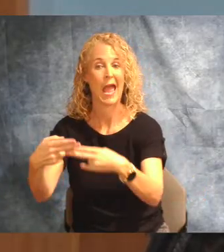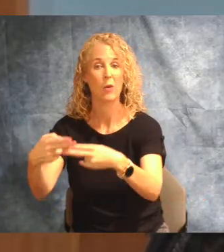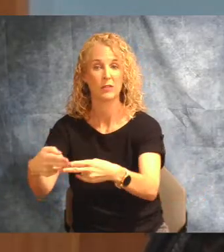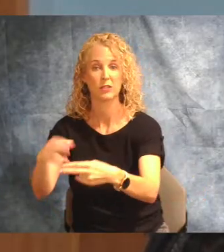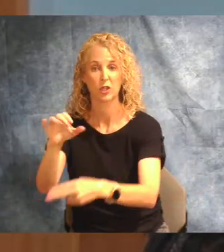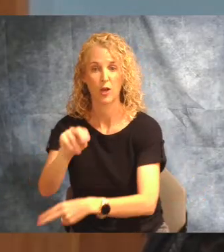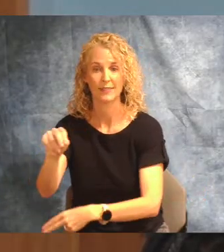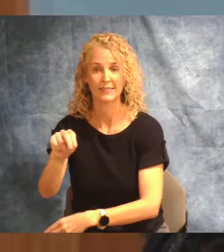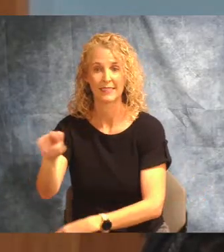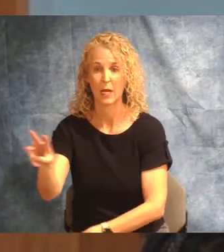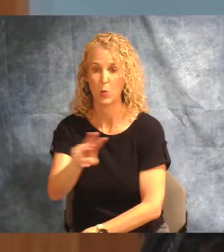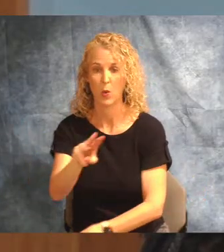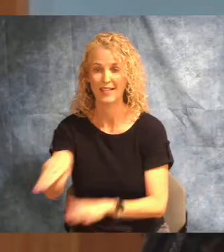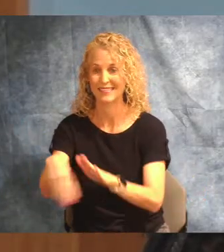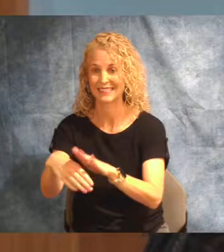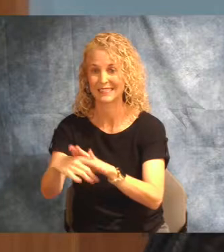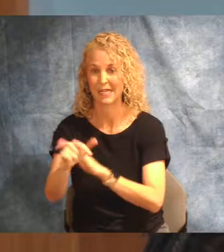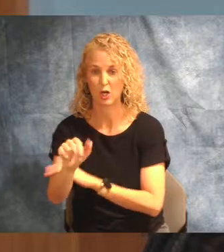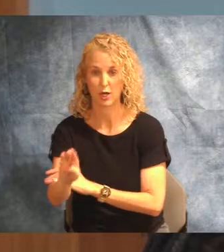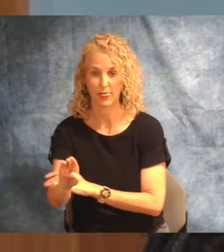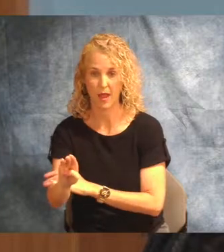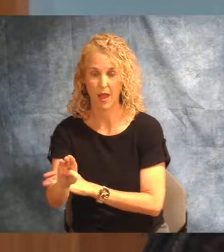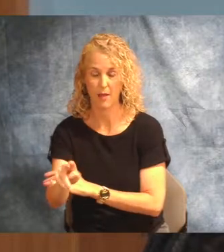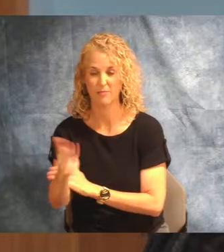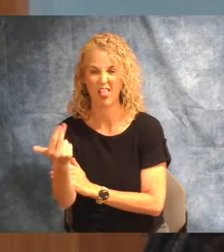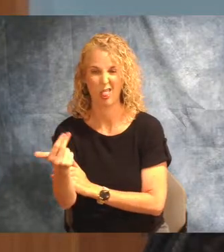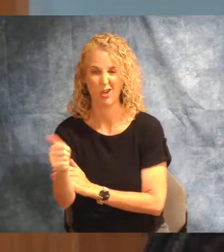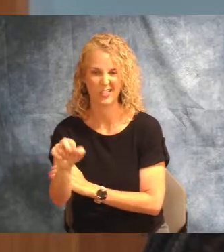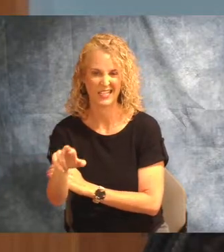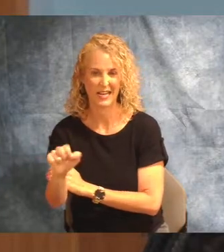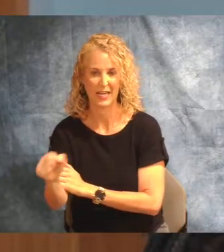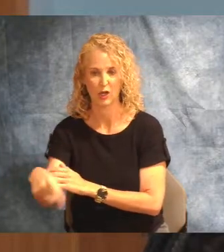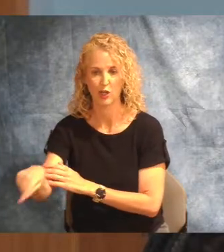Club. They're going to they're leasing about 13 acres. This has been a lease with them since